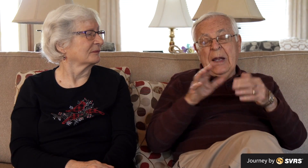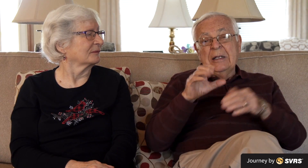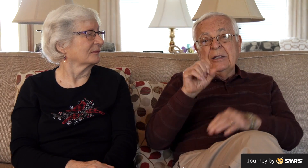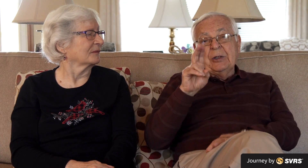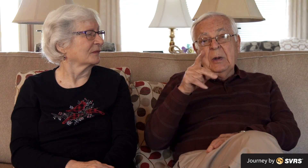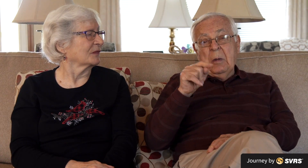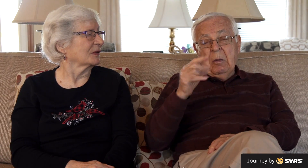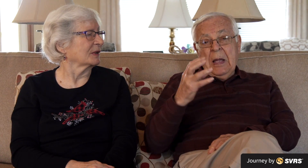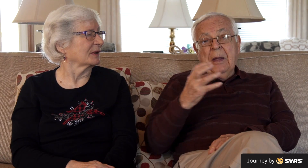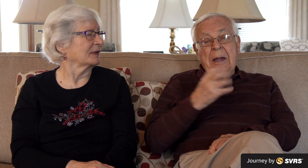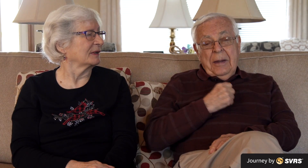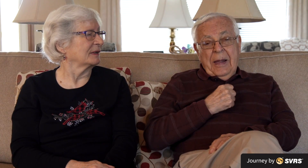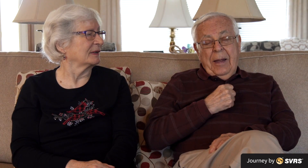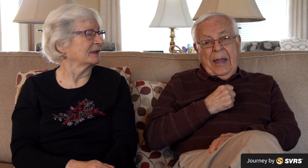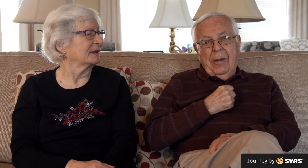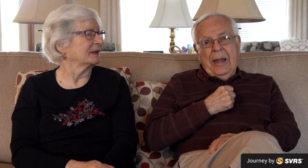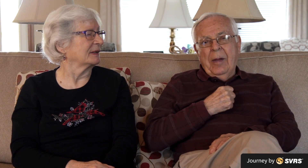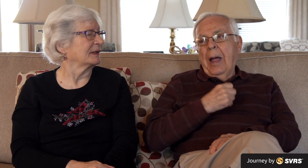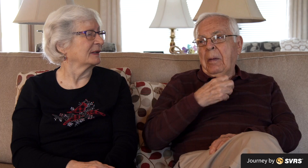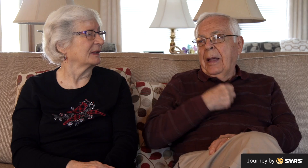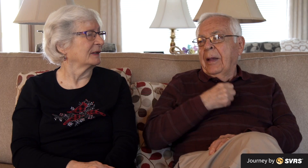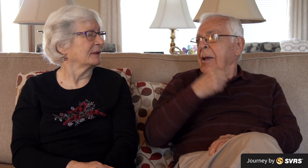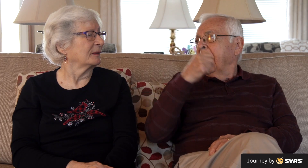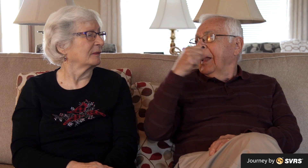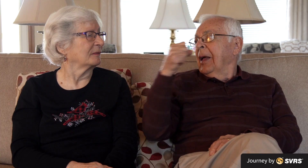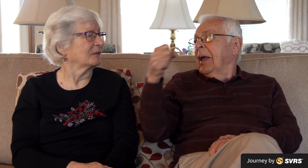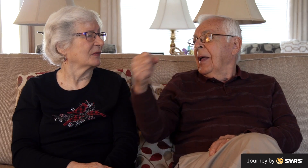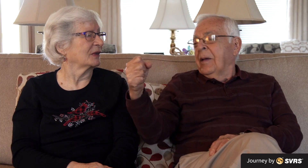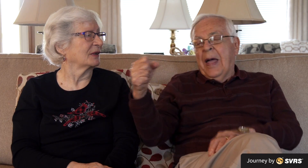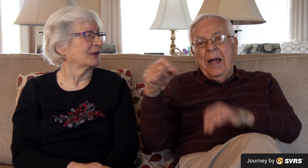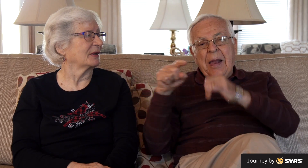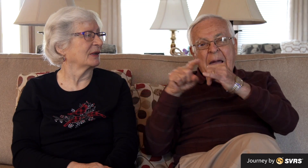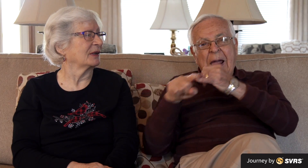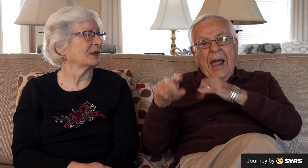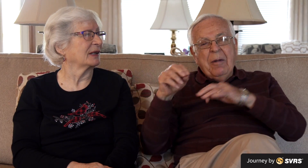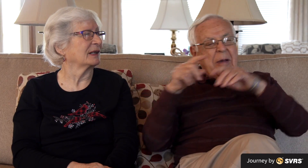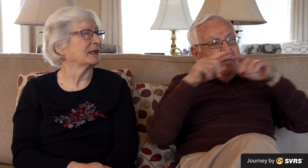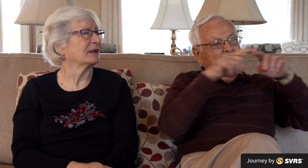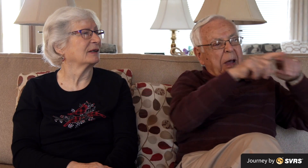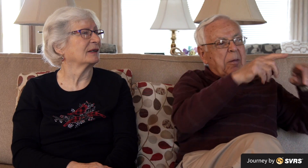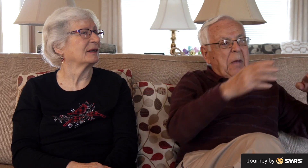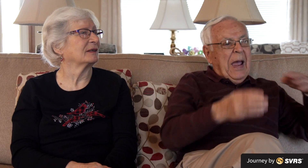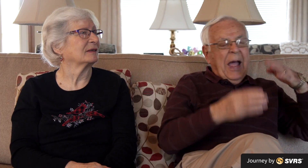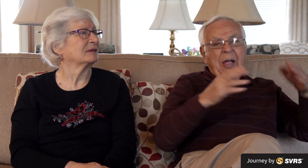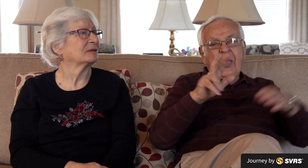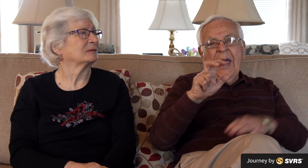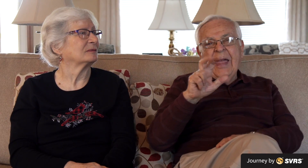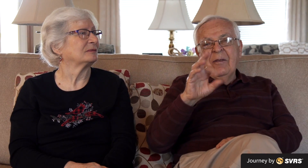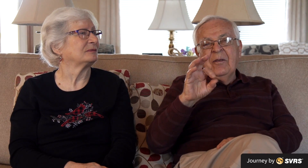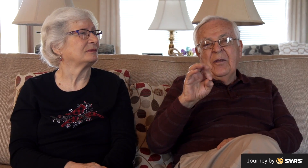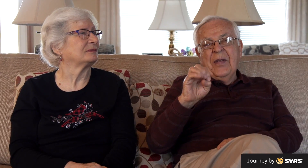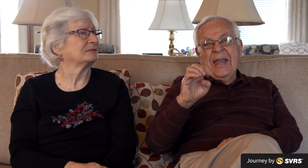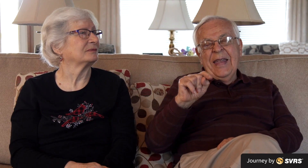Eventually, the superintendent caught me and brought me to the other end of table, 300 feet away.